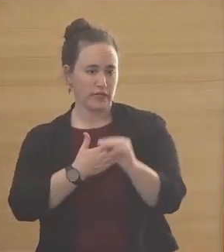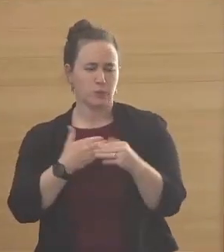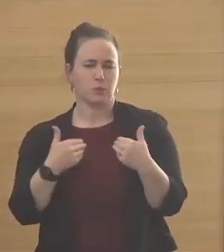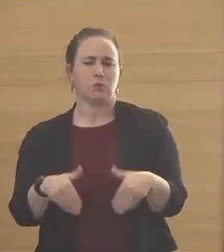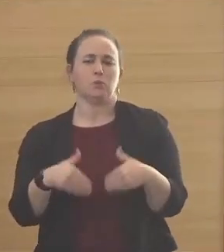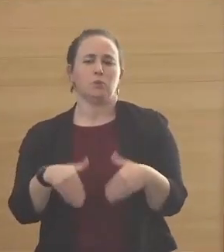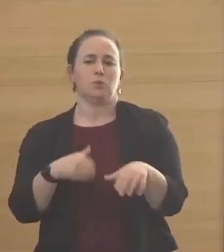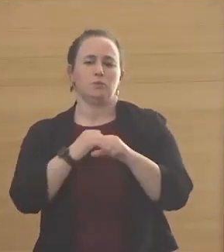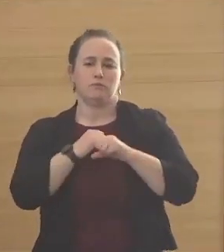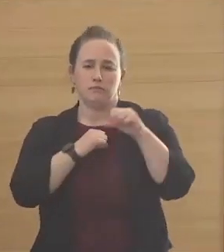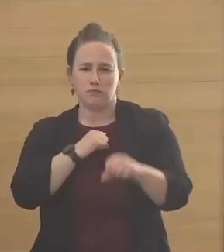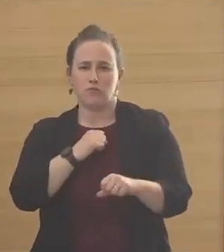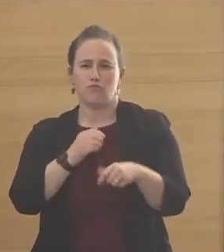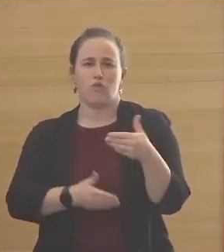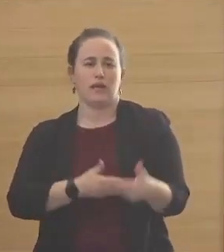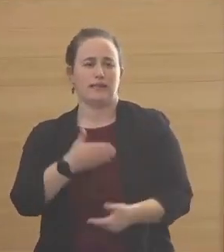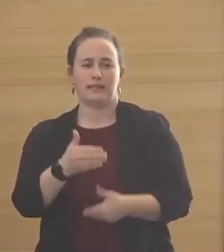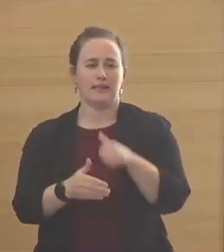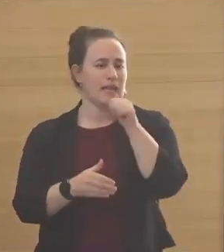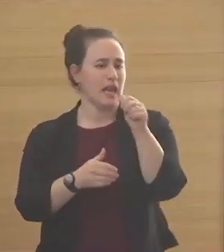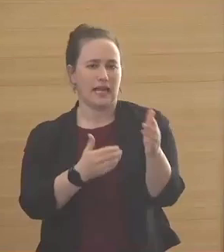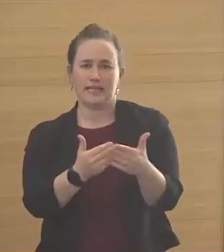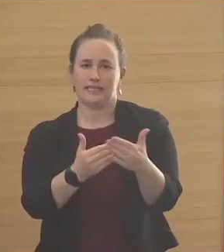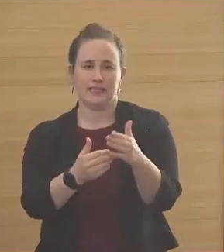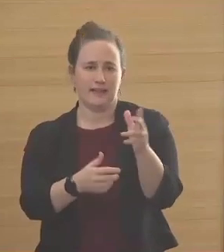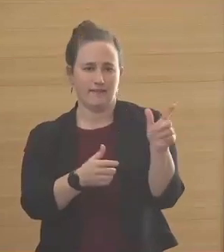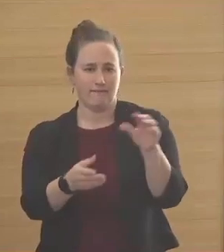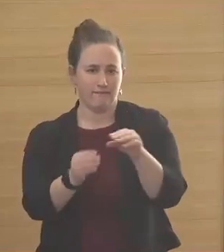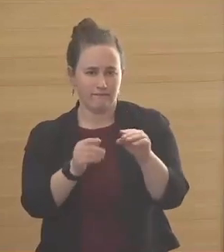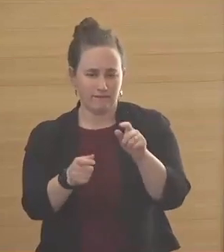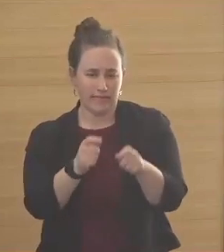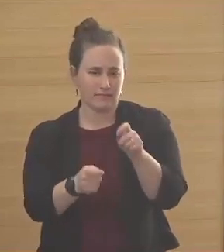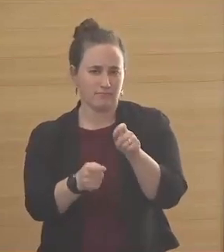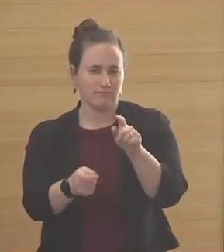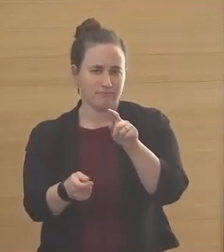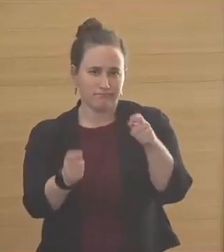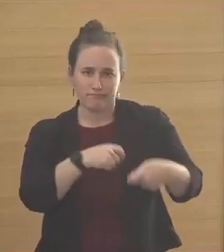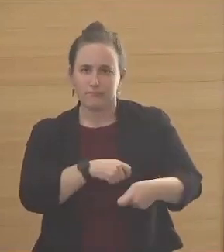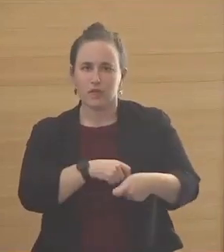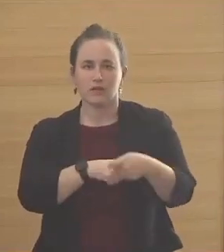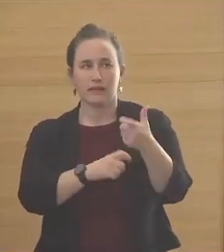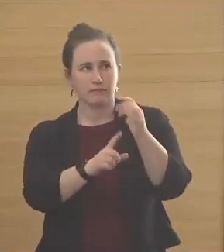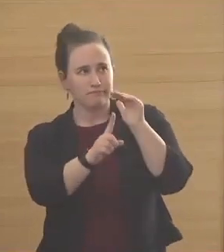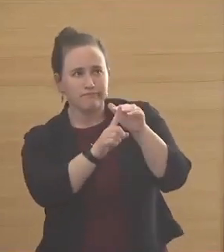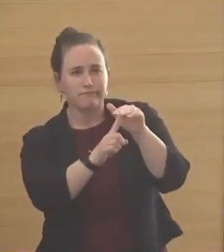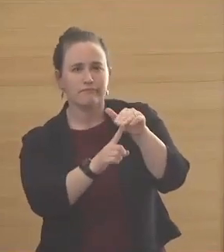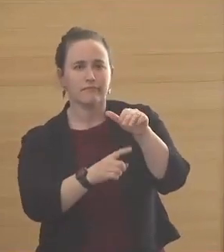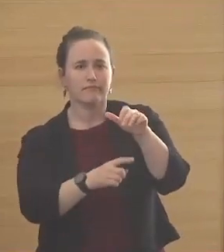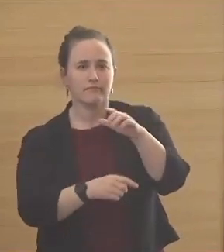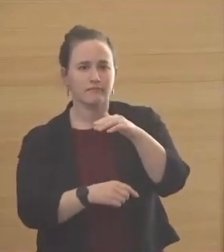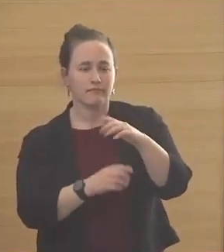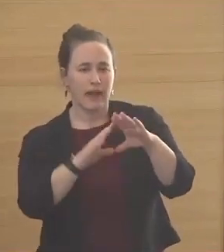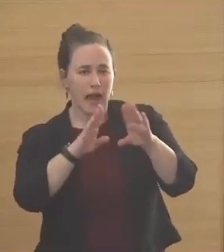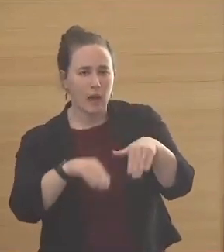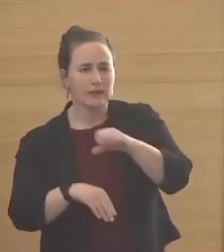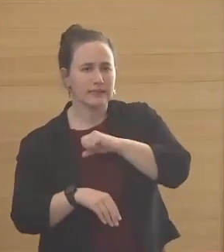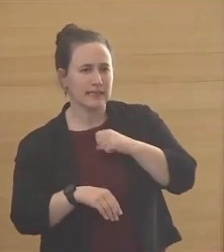We can't just go to the legislature and say, Hey, we want schools to teach disability history. So we're navigating what